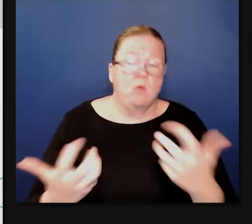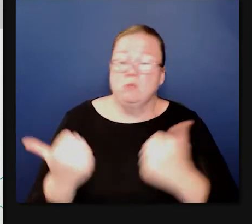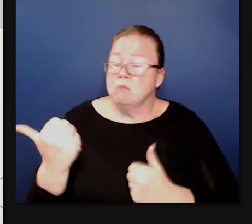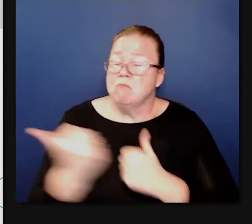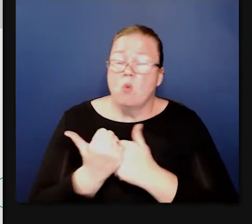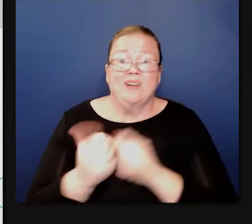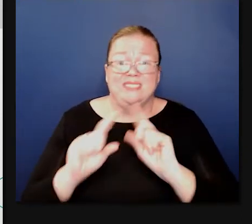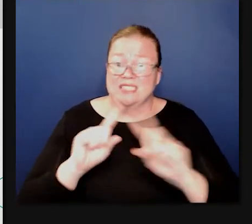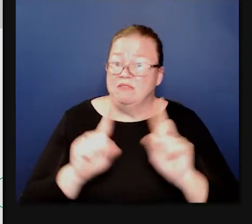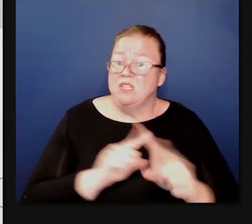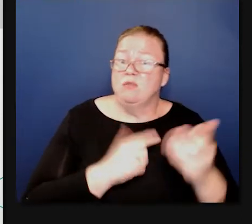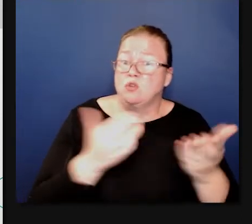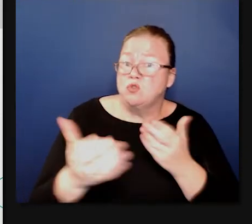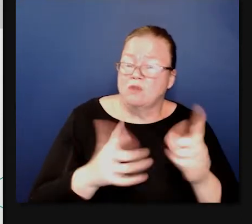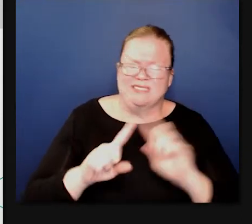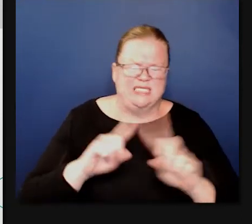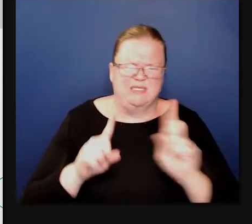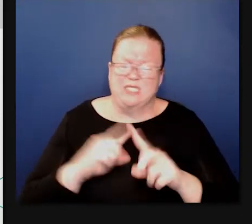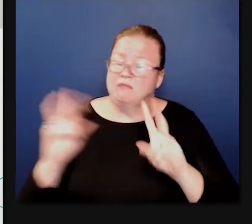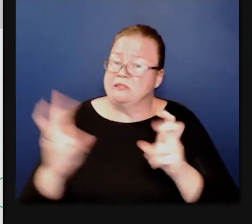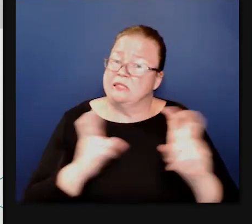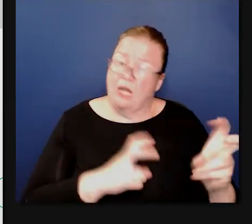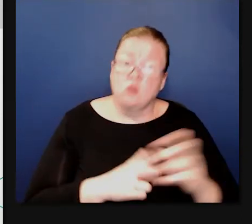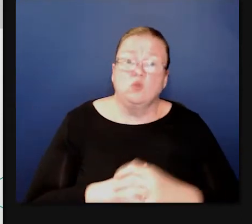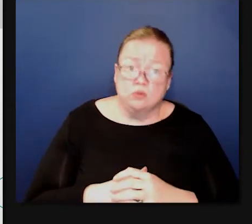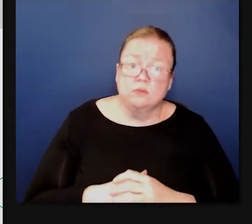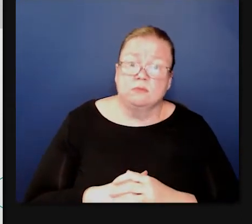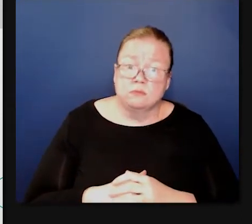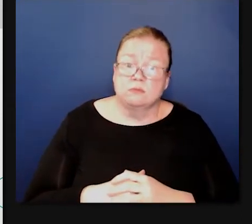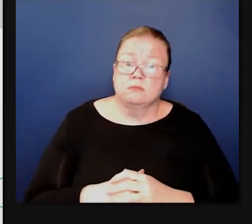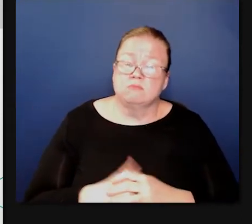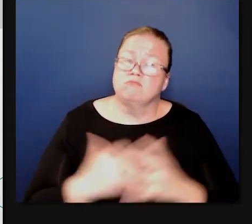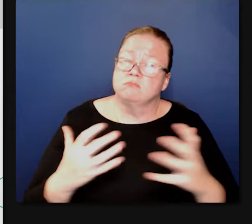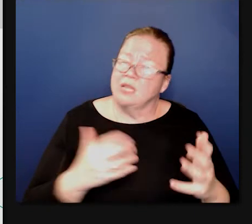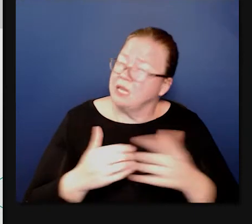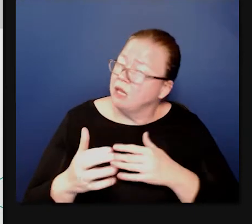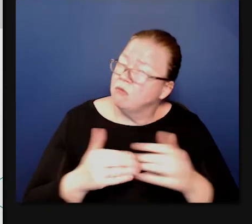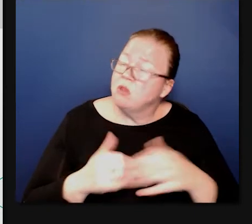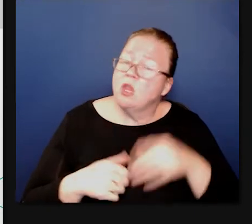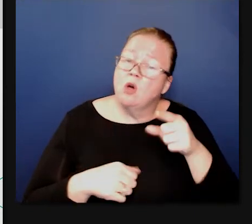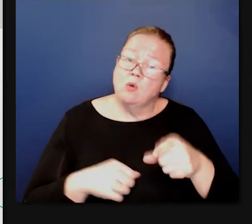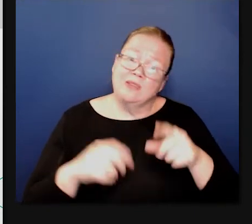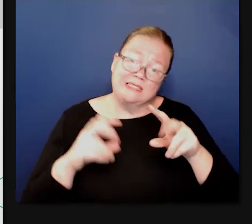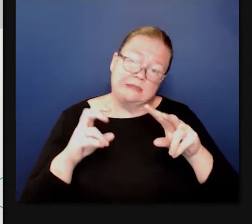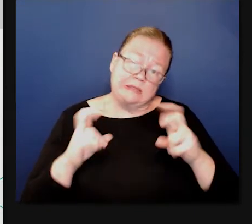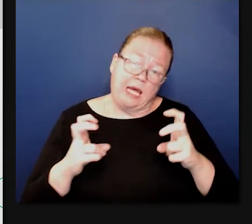We've been supporting various services, various titles, and even though that this title